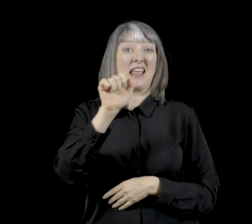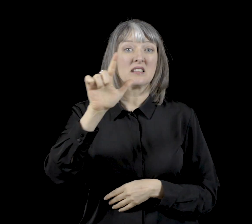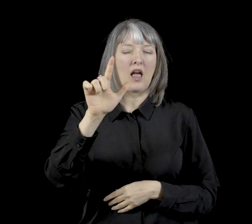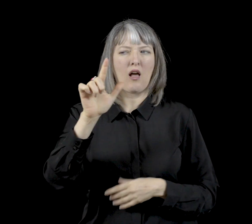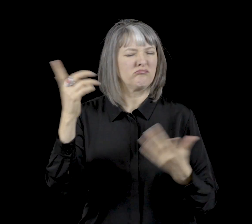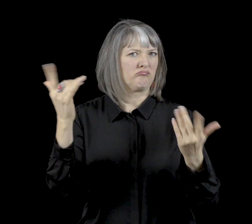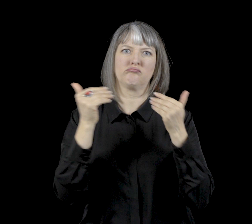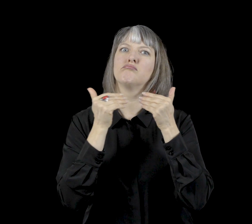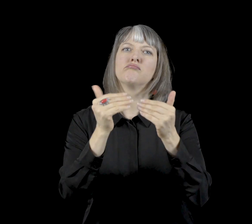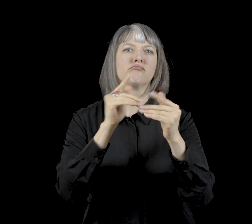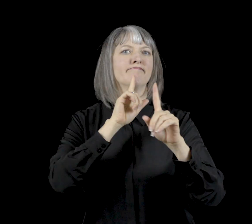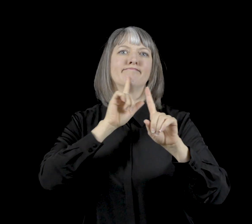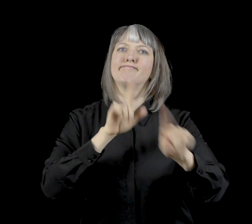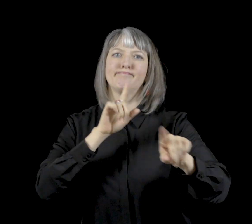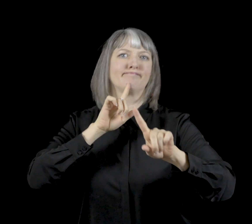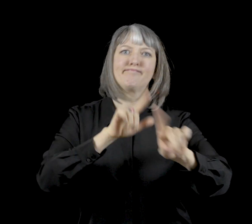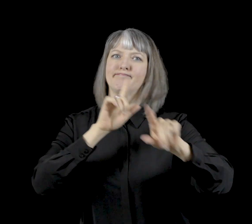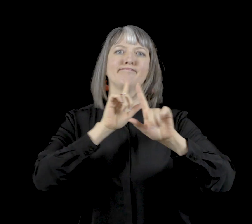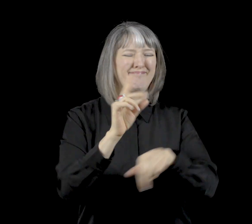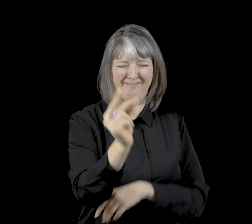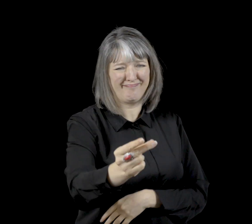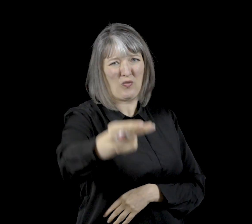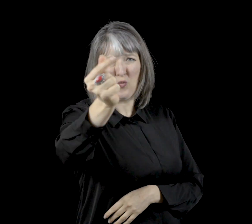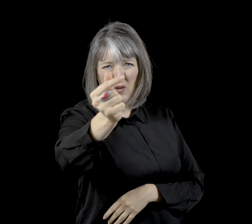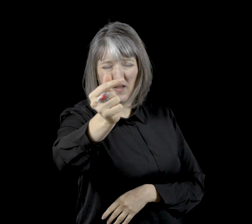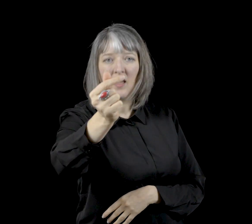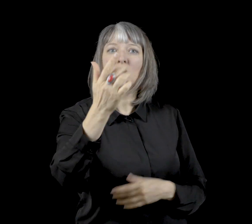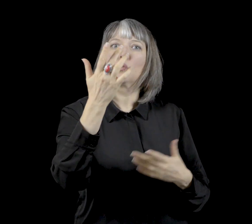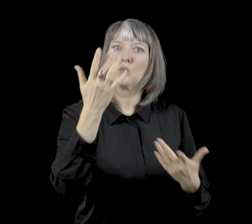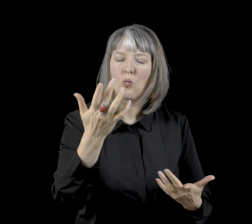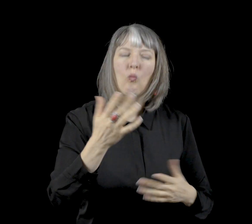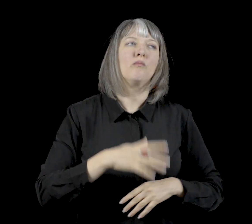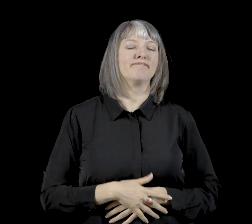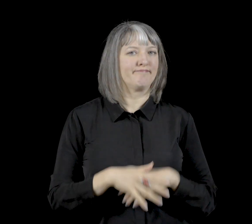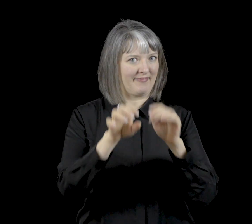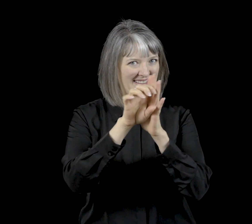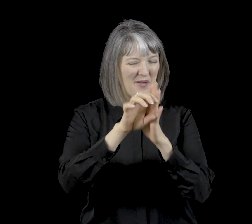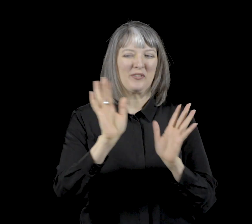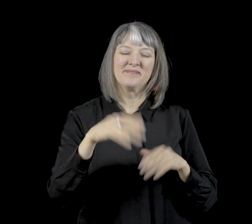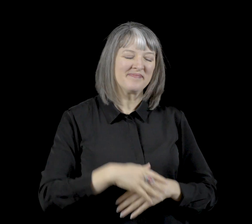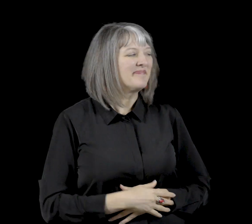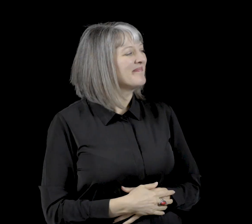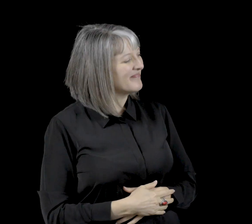In ASL we can answer as we go. Here is an example.